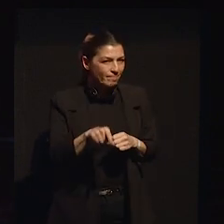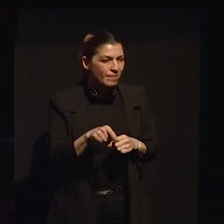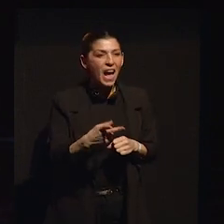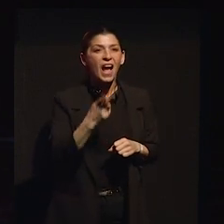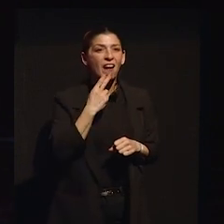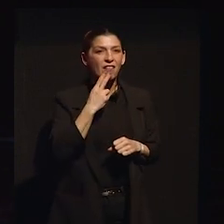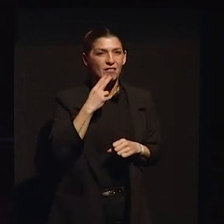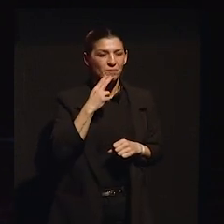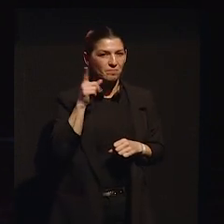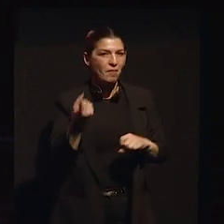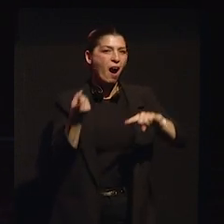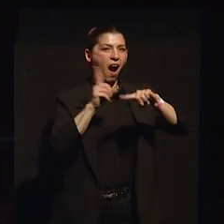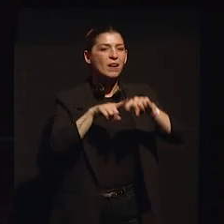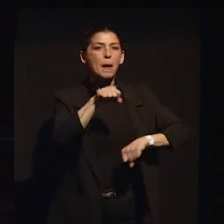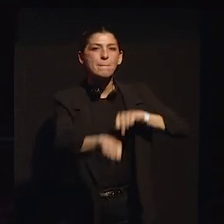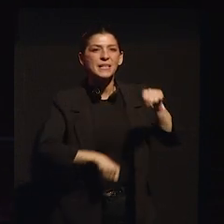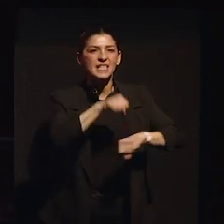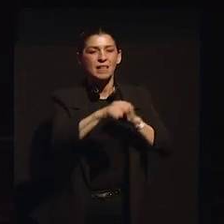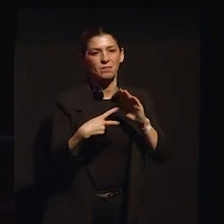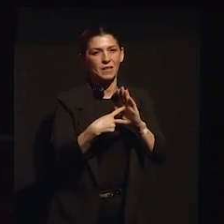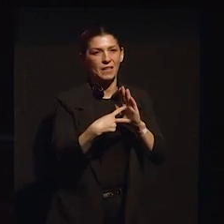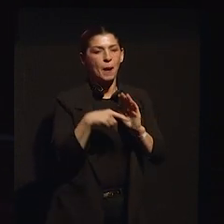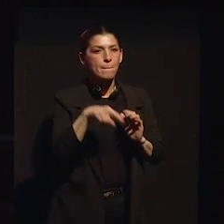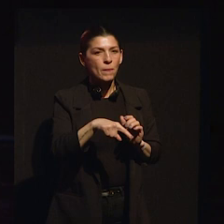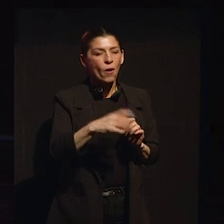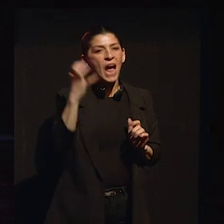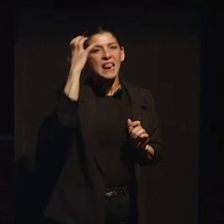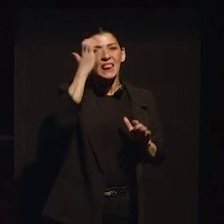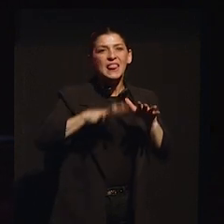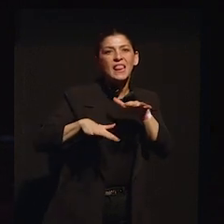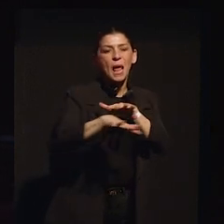and gave me two new topics to talk about: woman and bicycle.